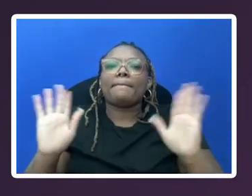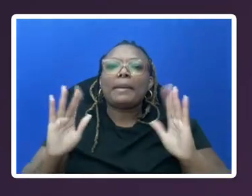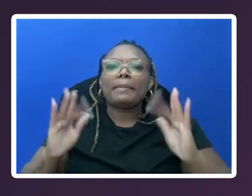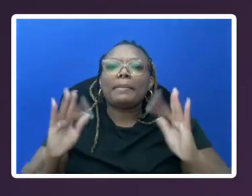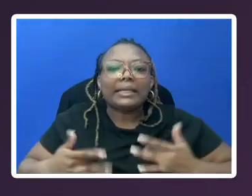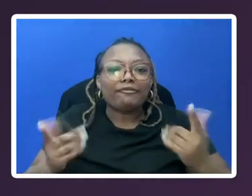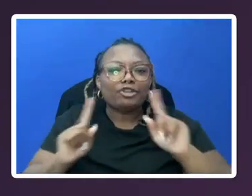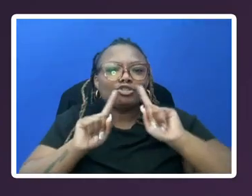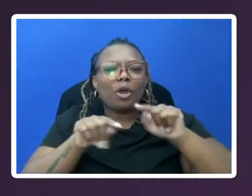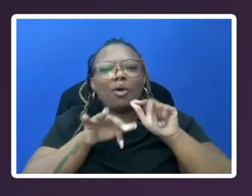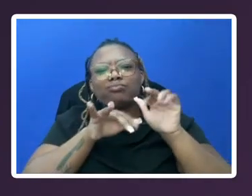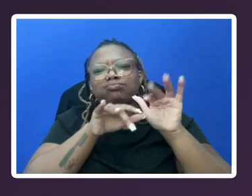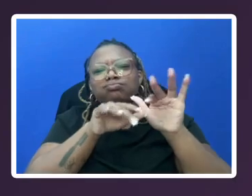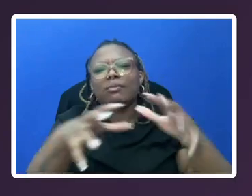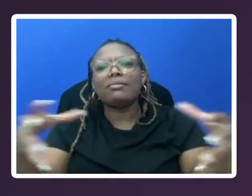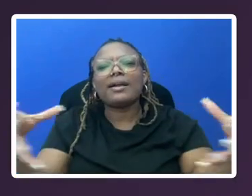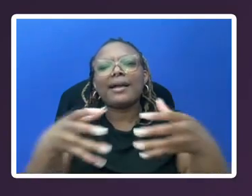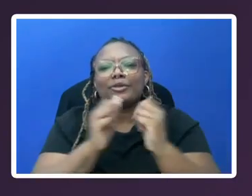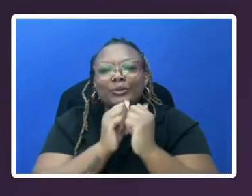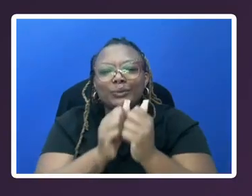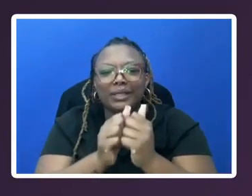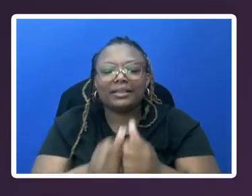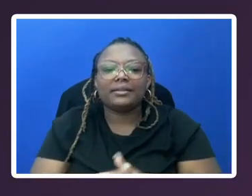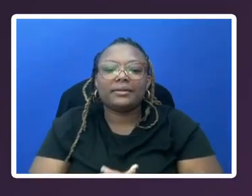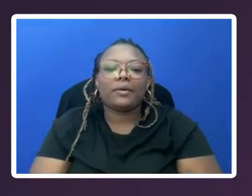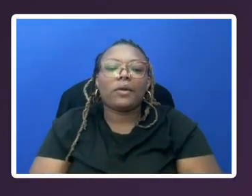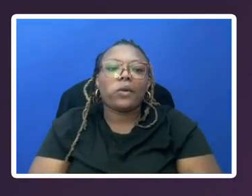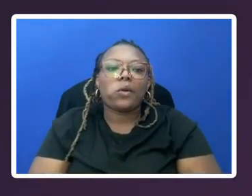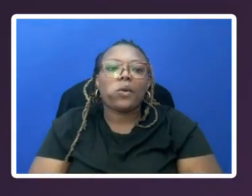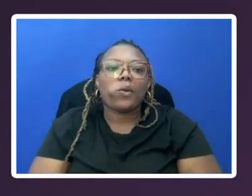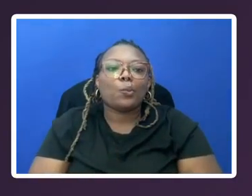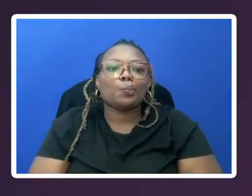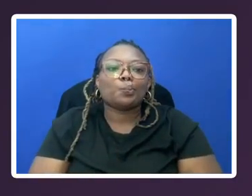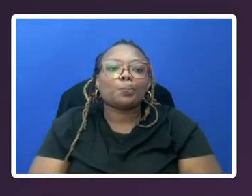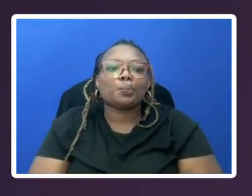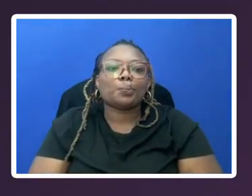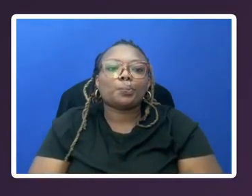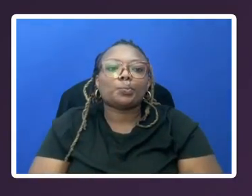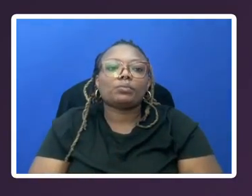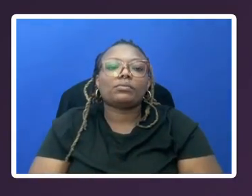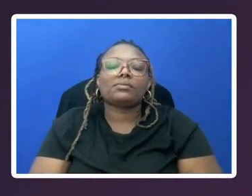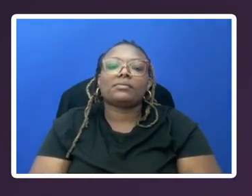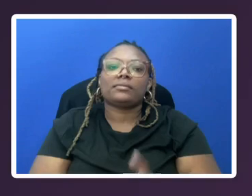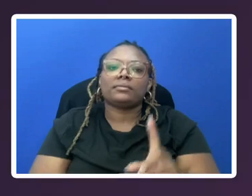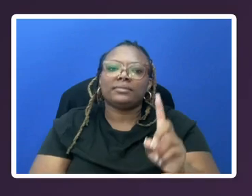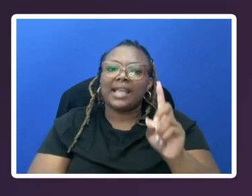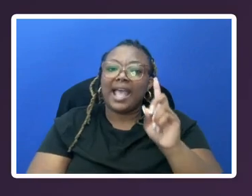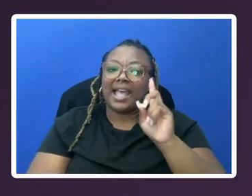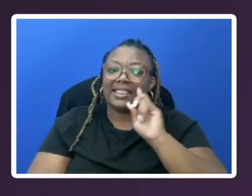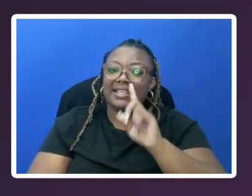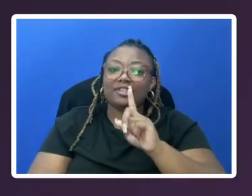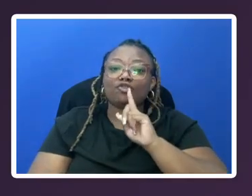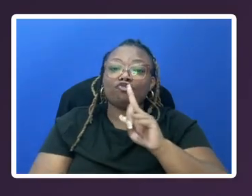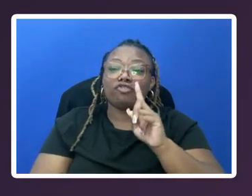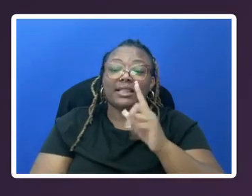together. So, you know, that's, I think, a really vivid example. And these questions bring a lot of